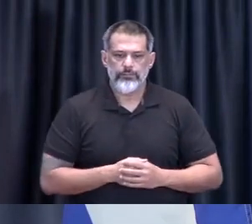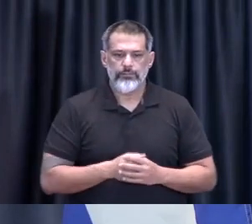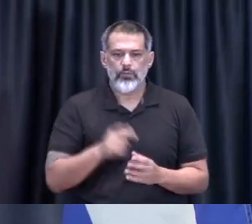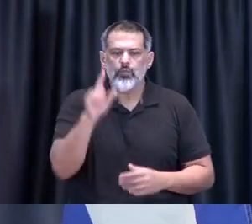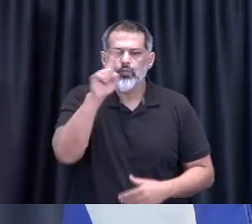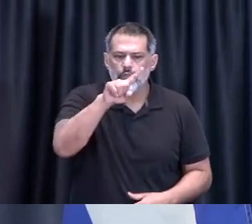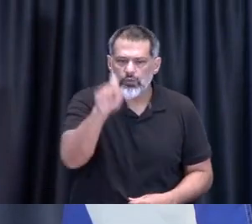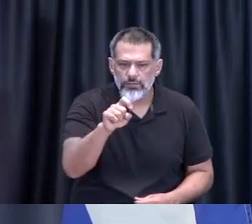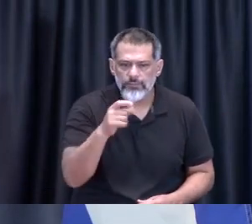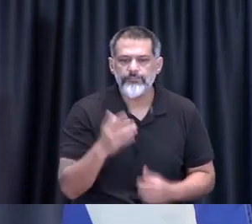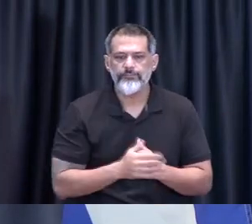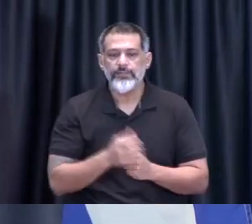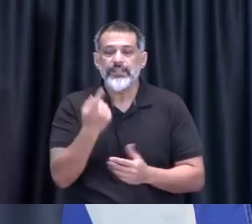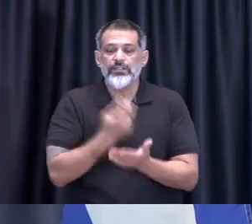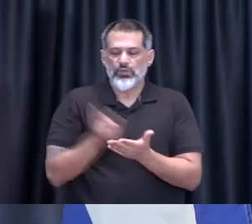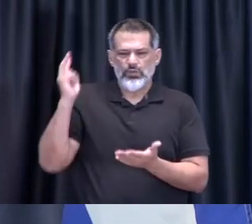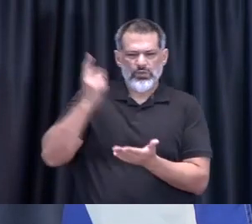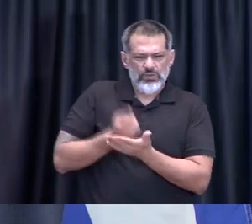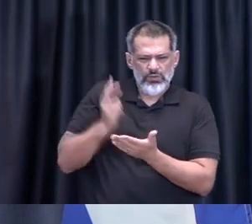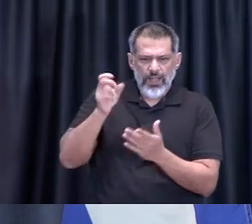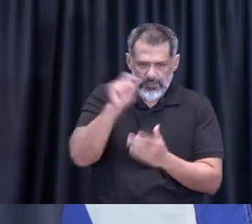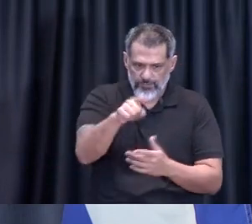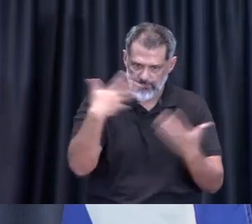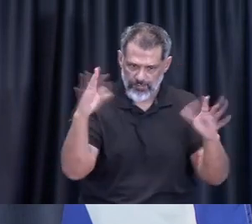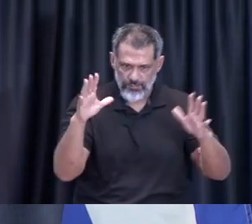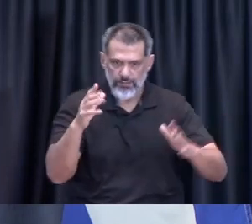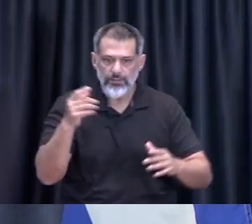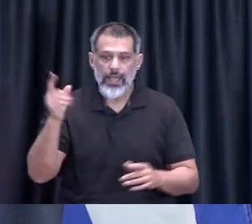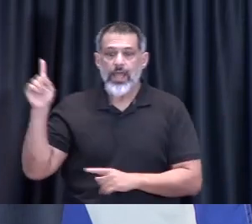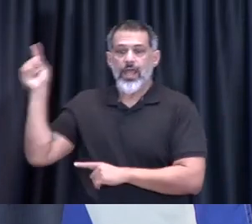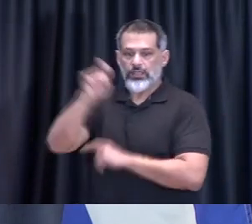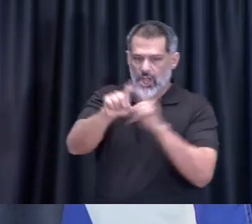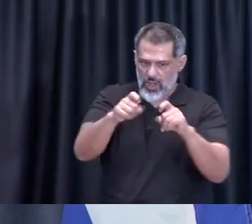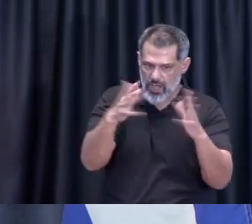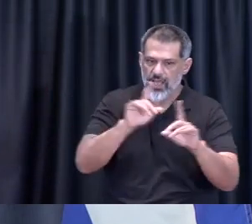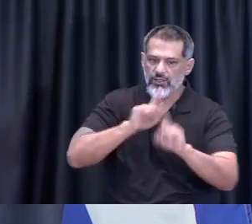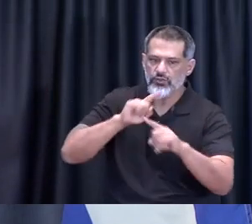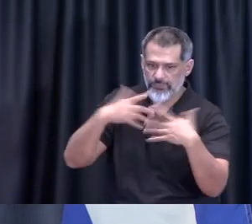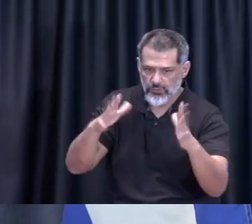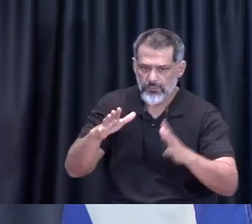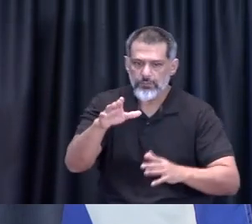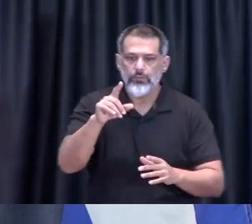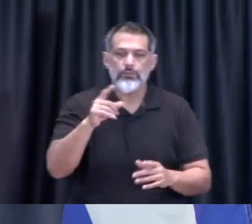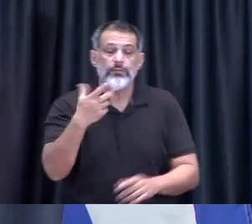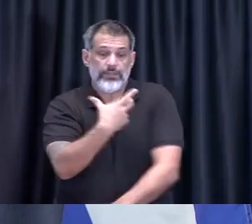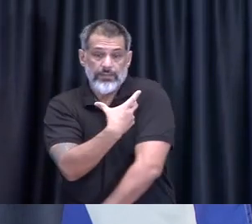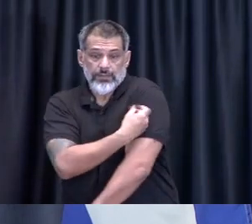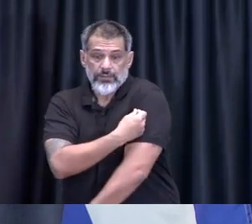you a couple of weeks ago, and I'm sure others have as well with regards to vaccination rates for